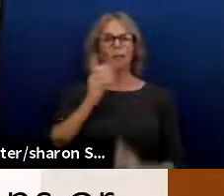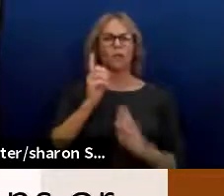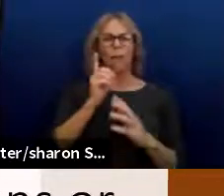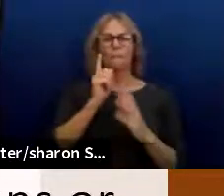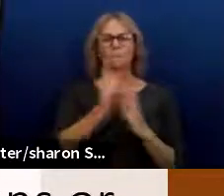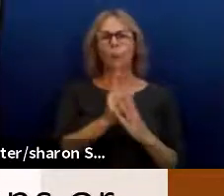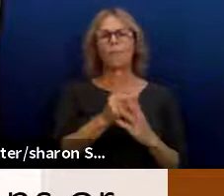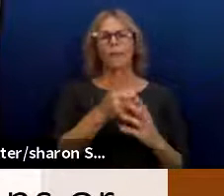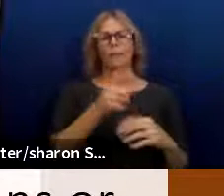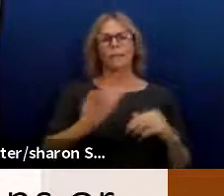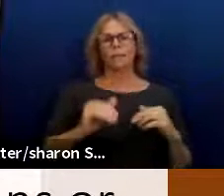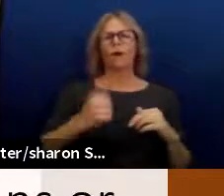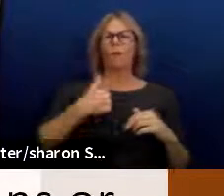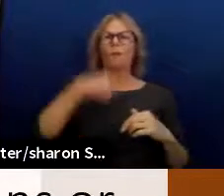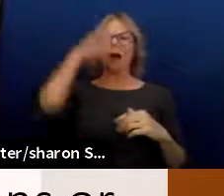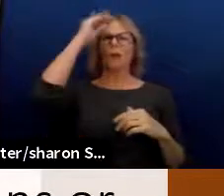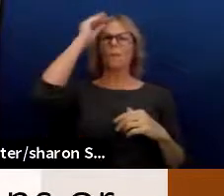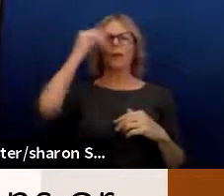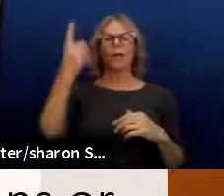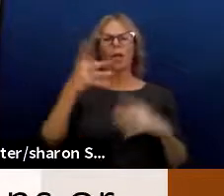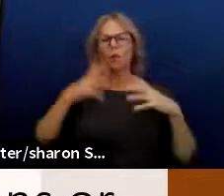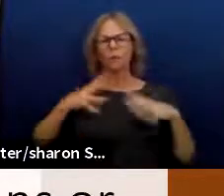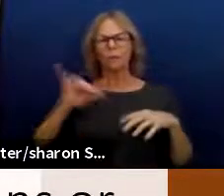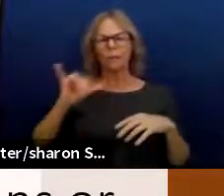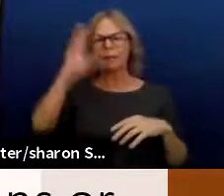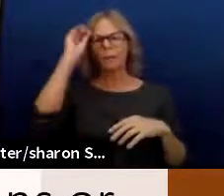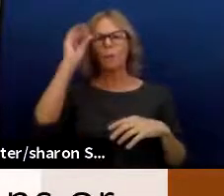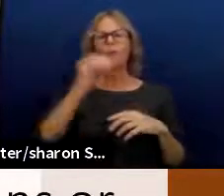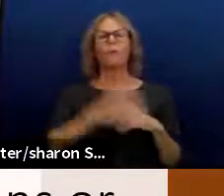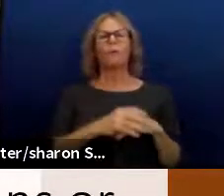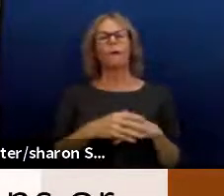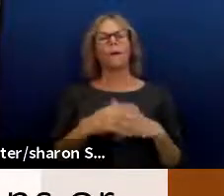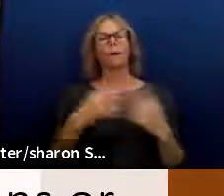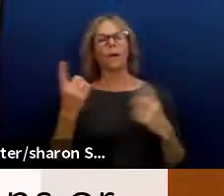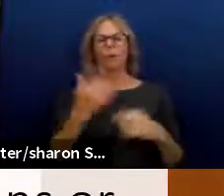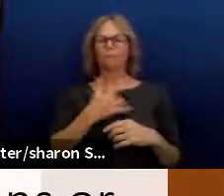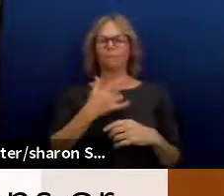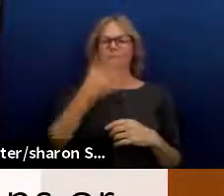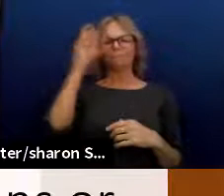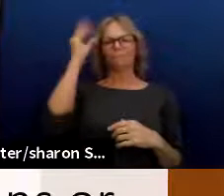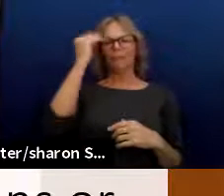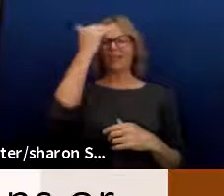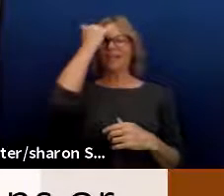they were a boy, and they always dressed like a boy. And they, you know, they just always felt that way. They always knew exactly what